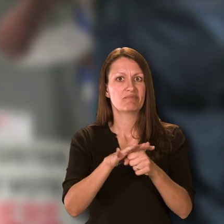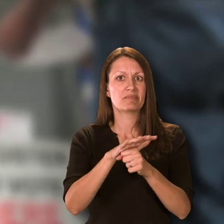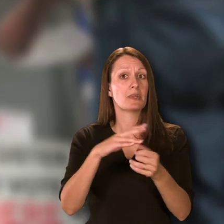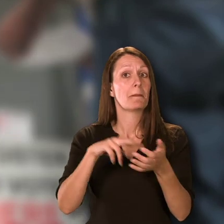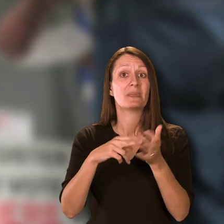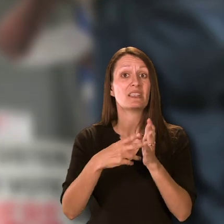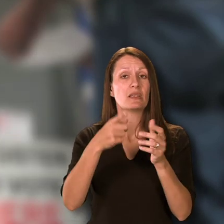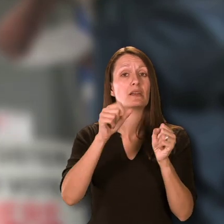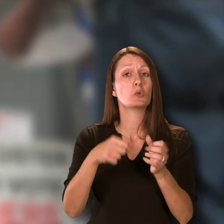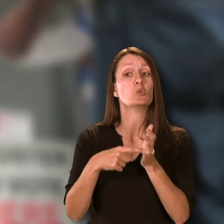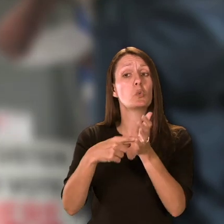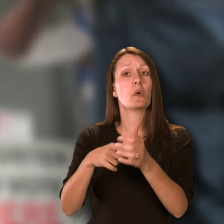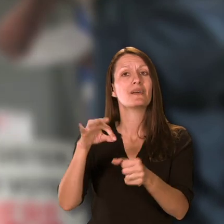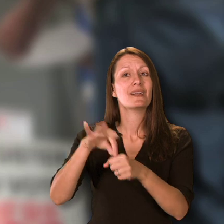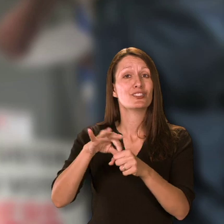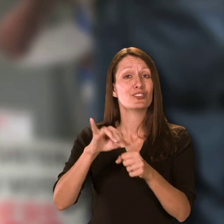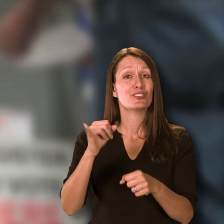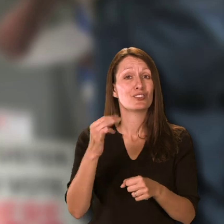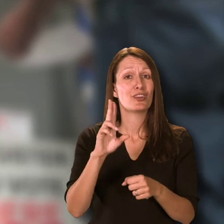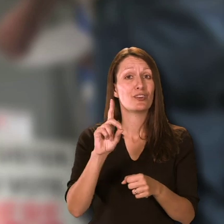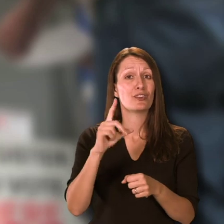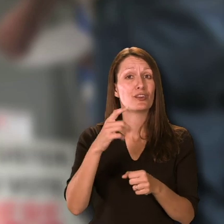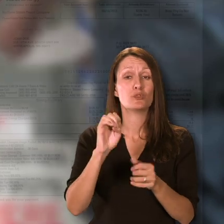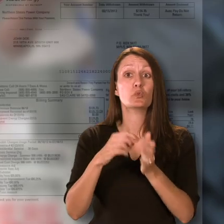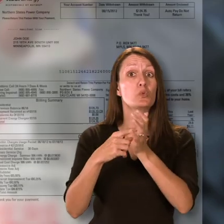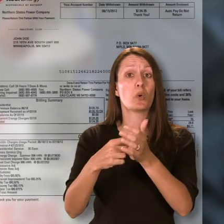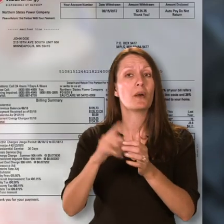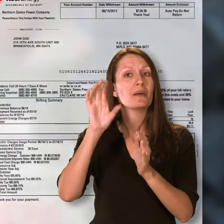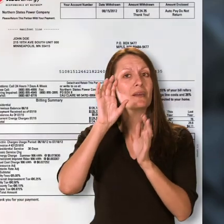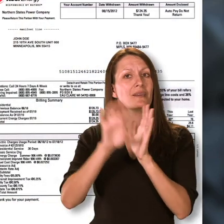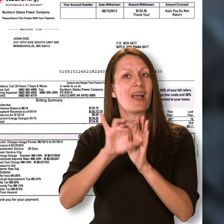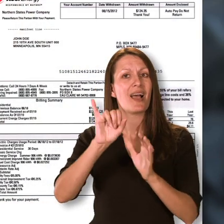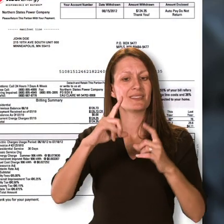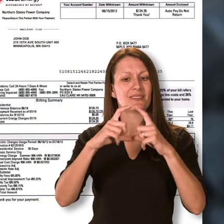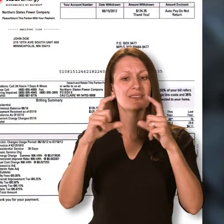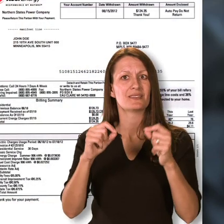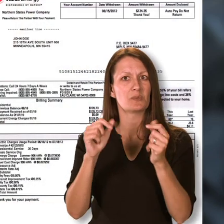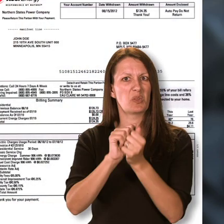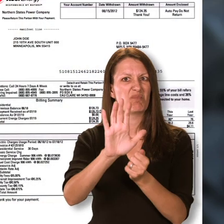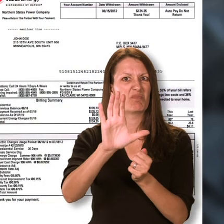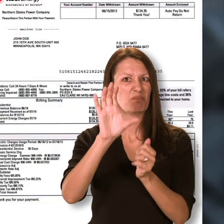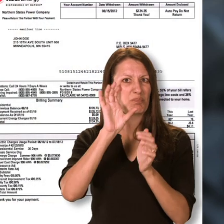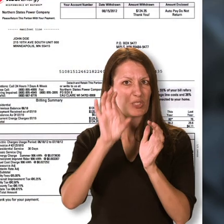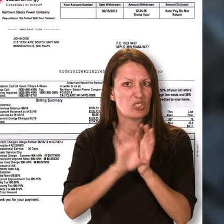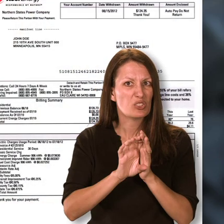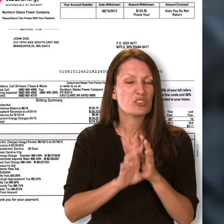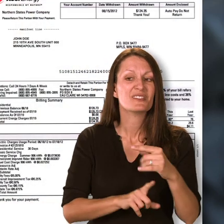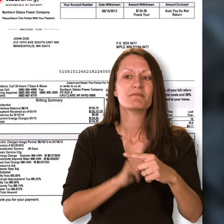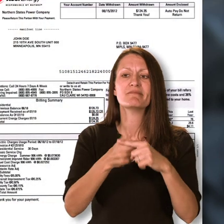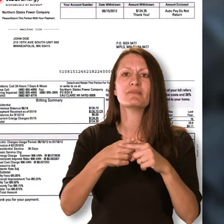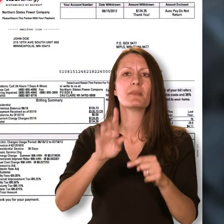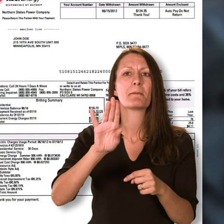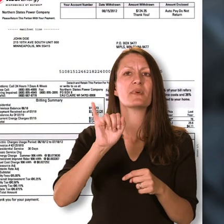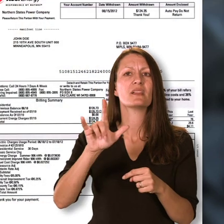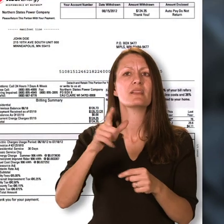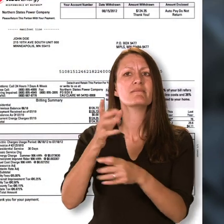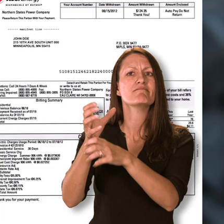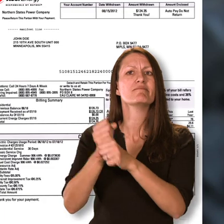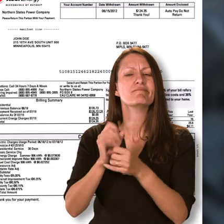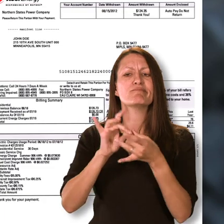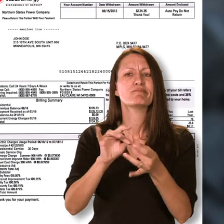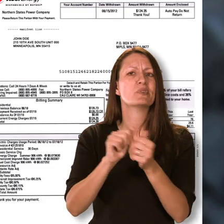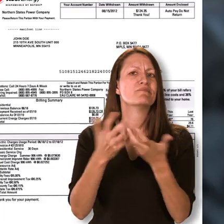you can show the election judge both a photo ID and a utility bill